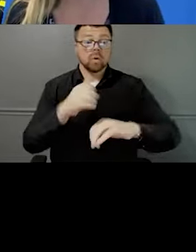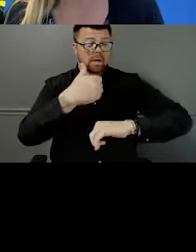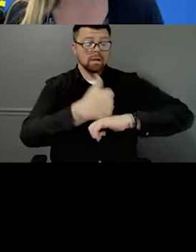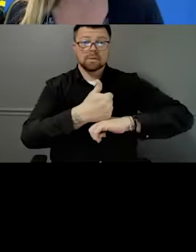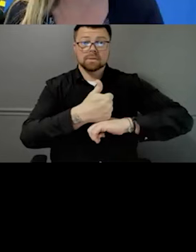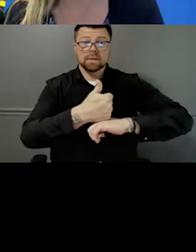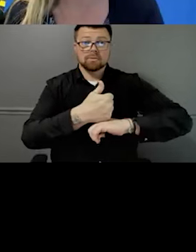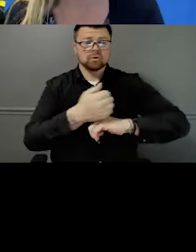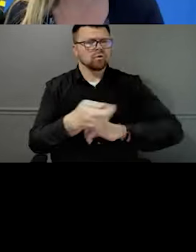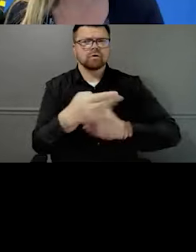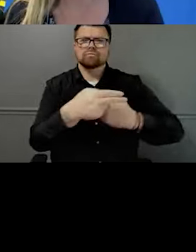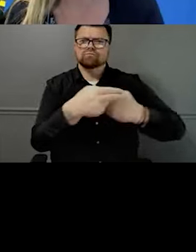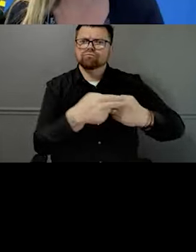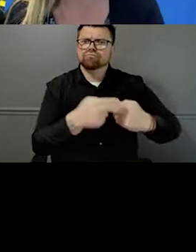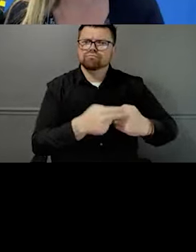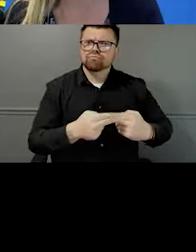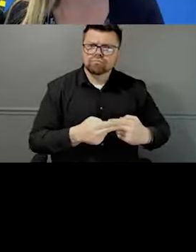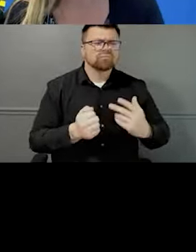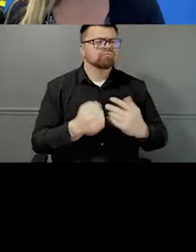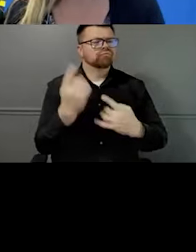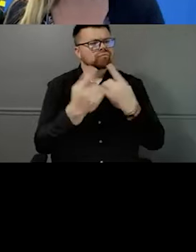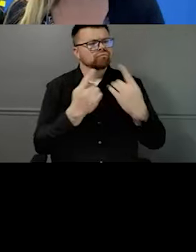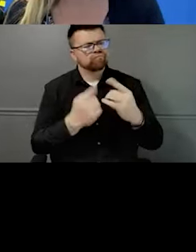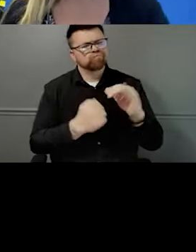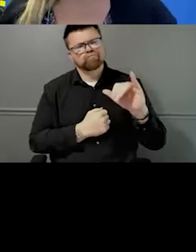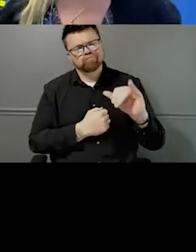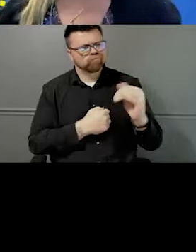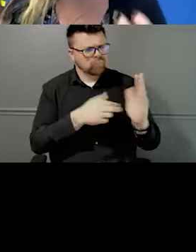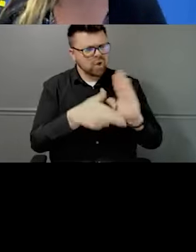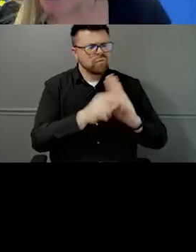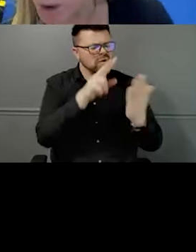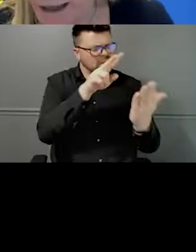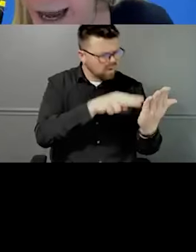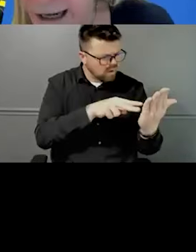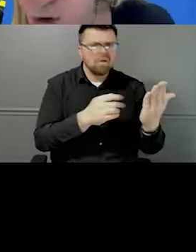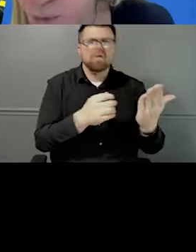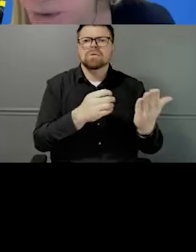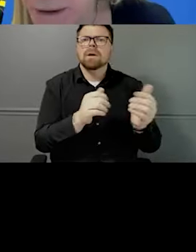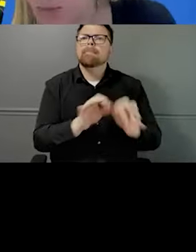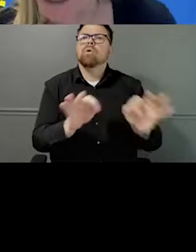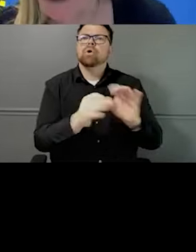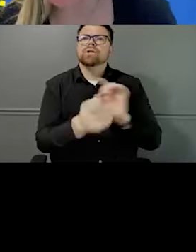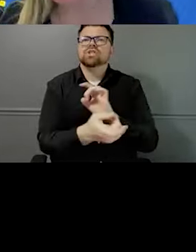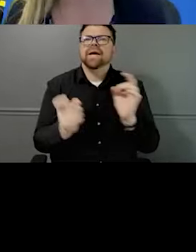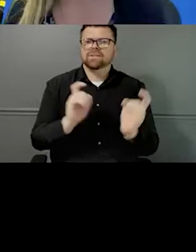what I consider the major changes to be from what, actually, we ended up